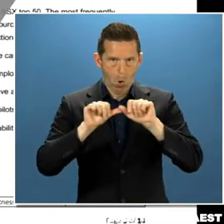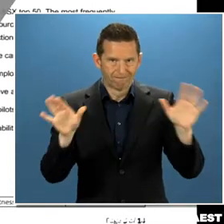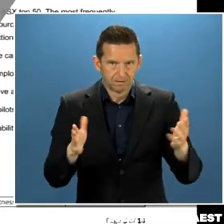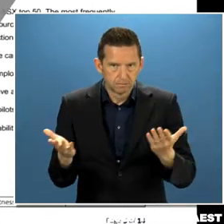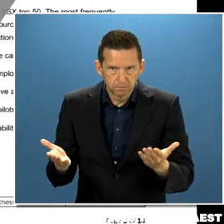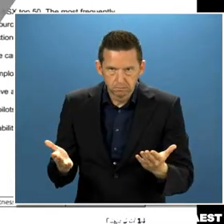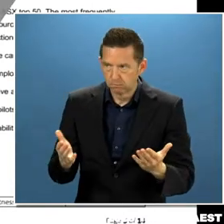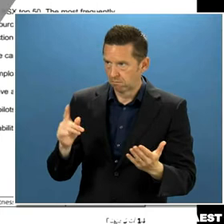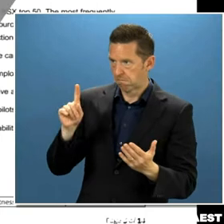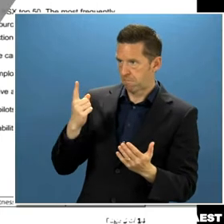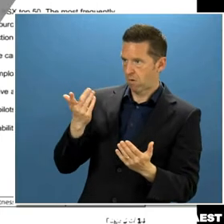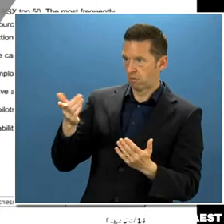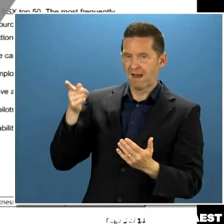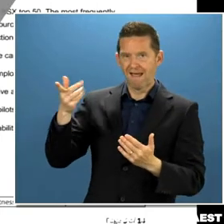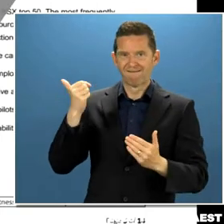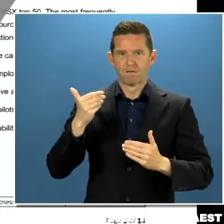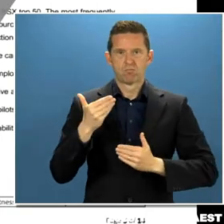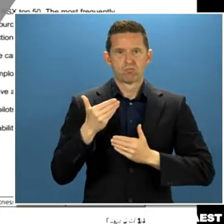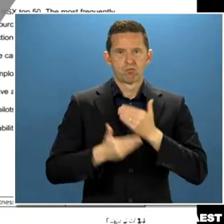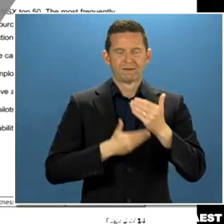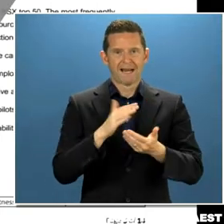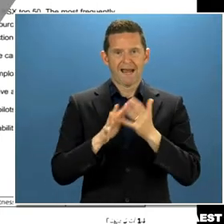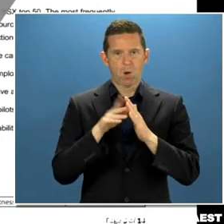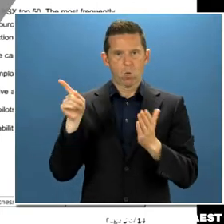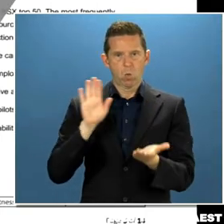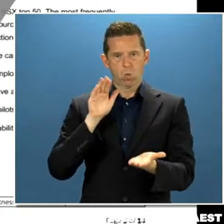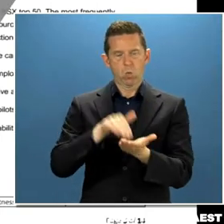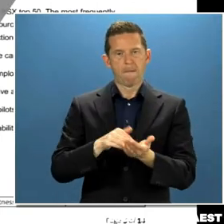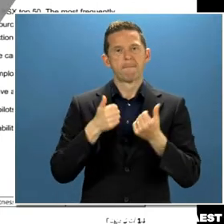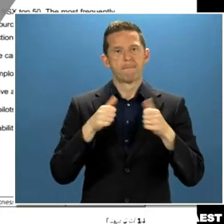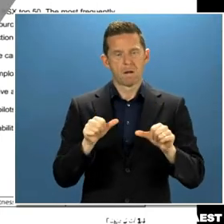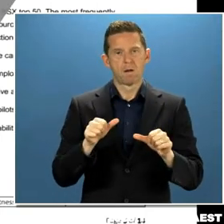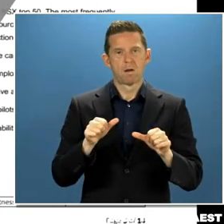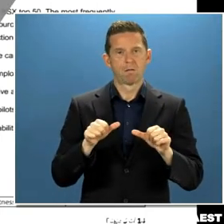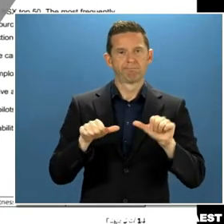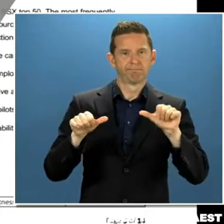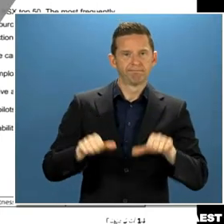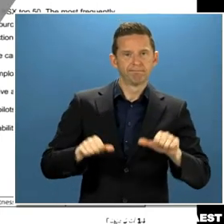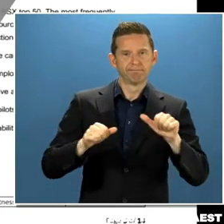was a process to get to the identification of these values